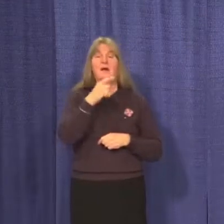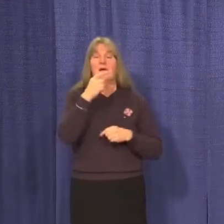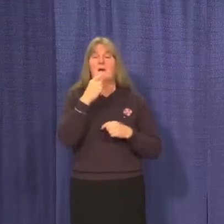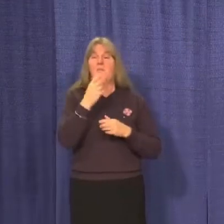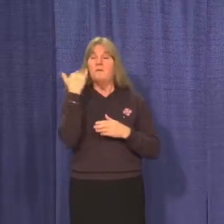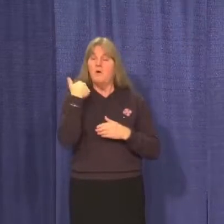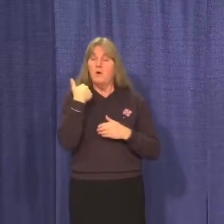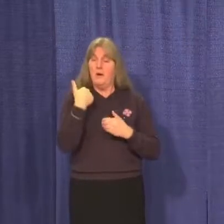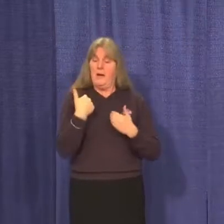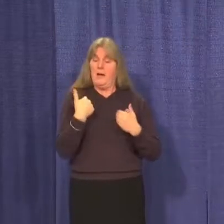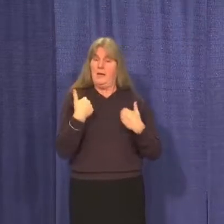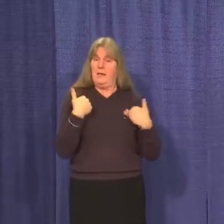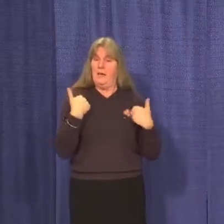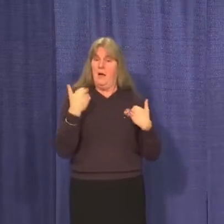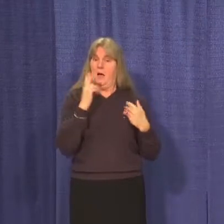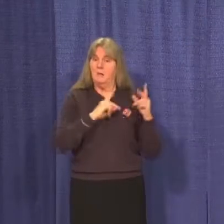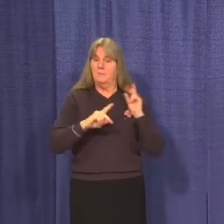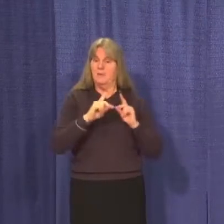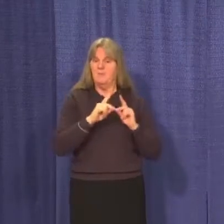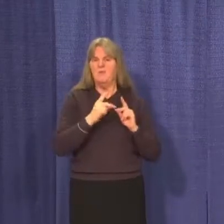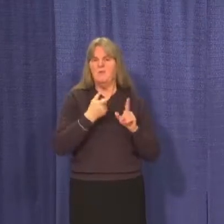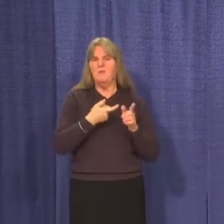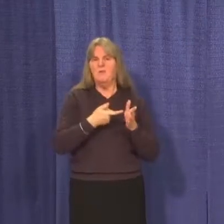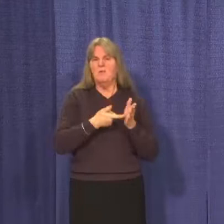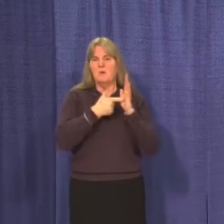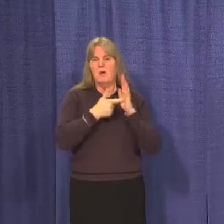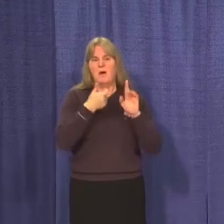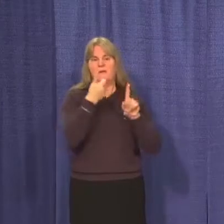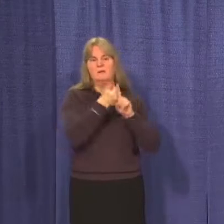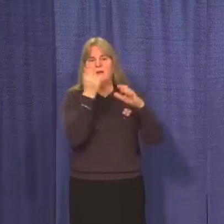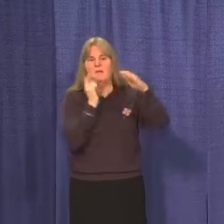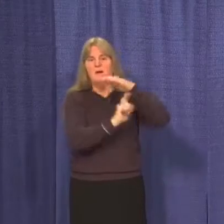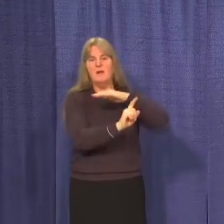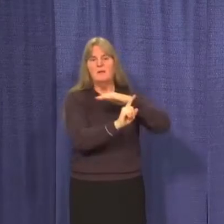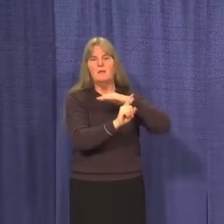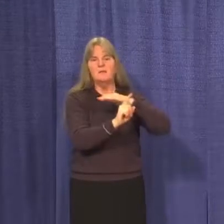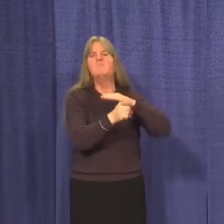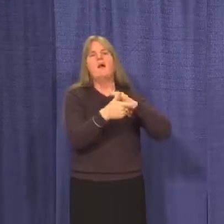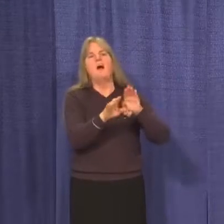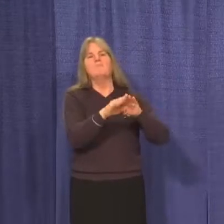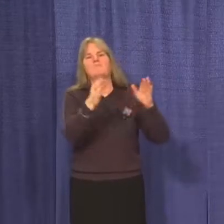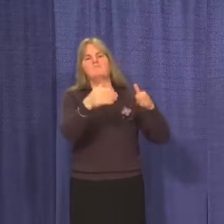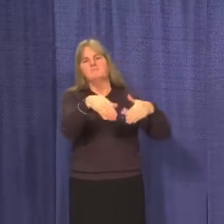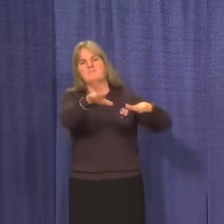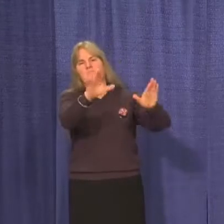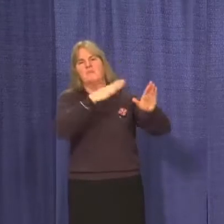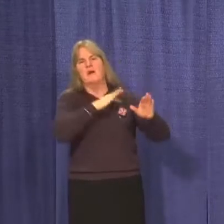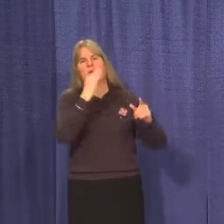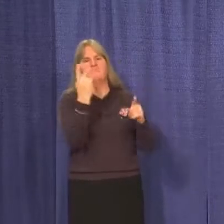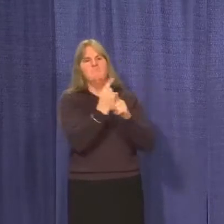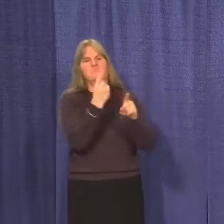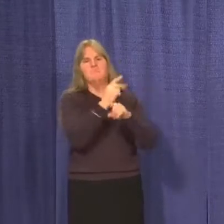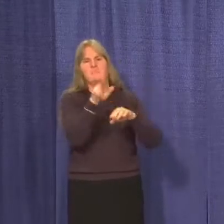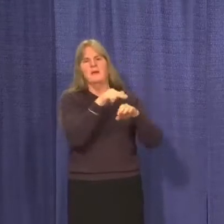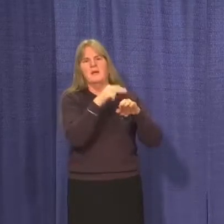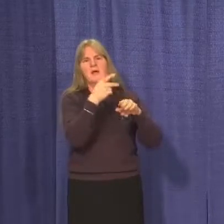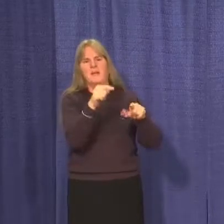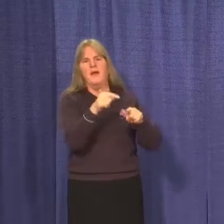were instructed to self isolate when we were talking about this last week have since been able to resume regular activities,